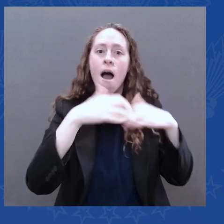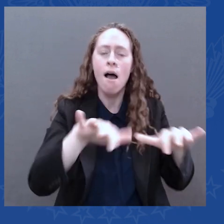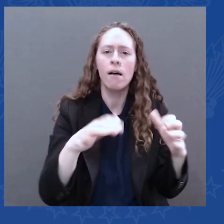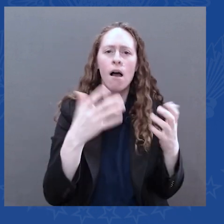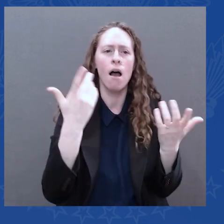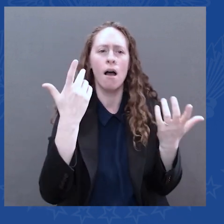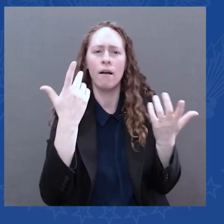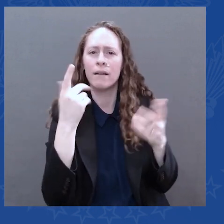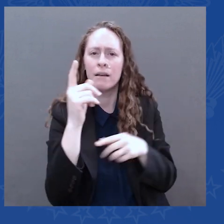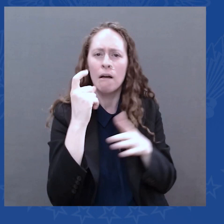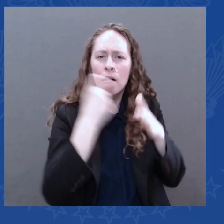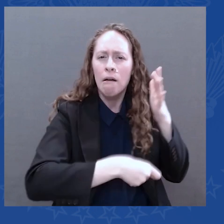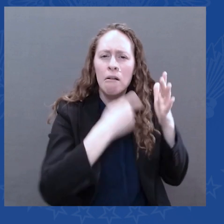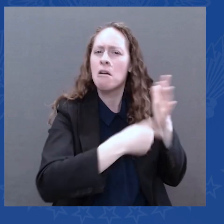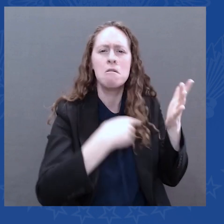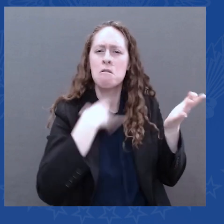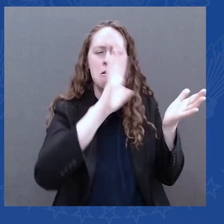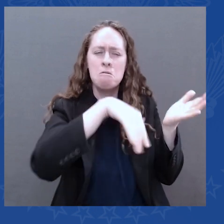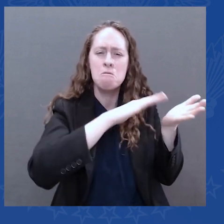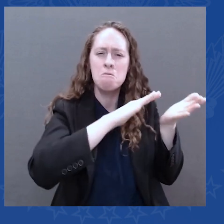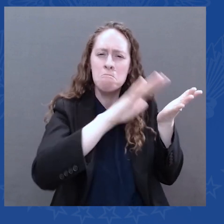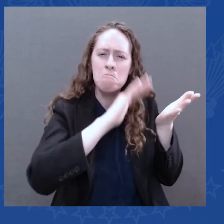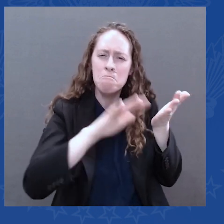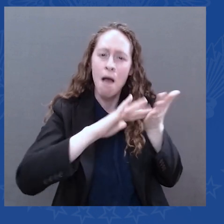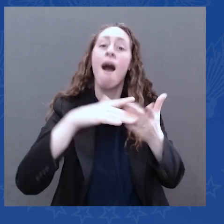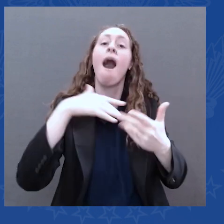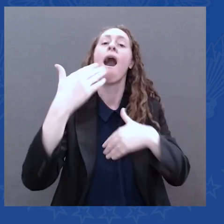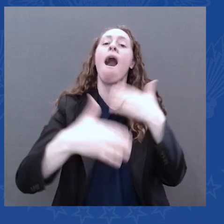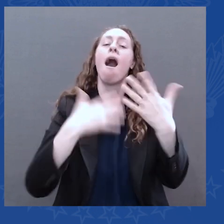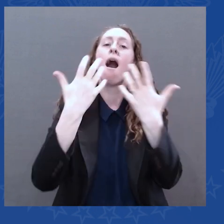and our people closer together, grounded on shared values.